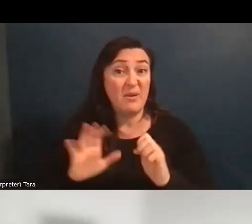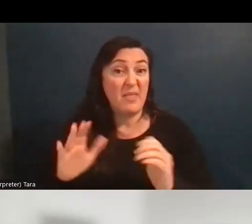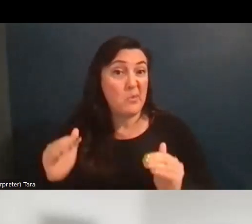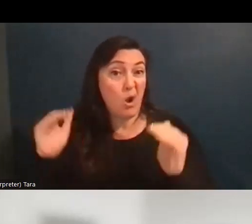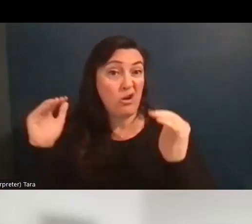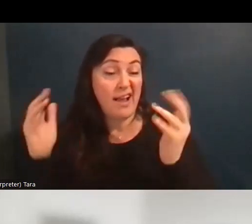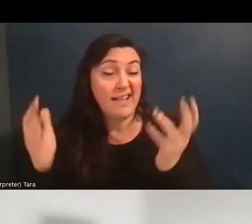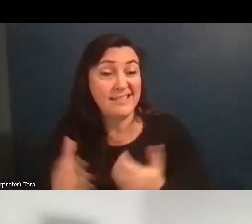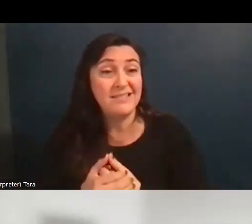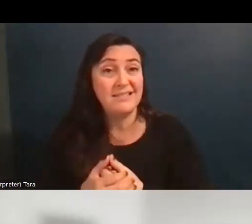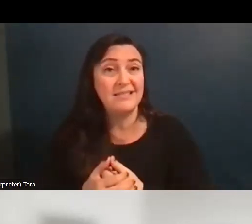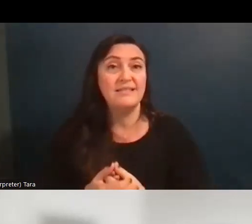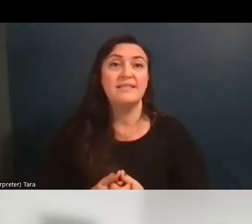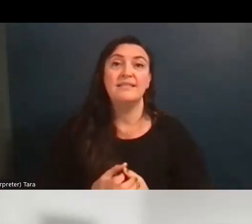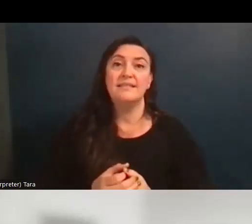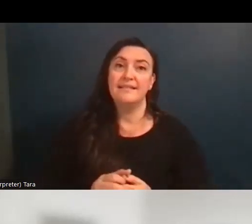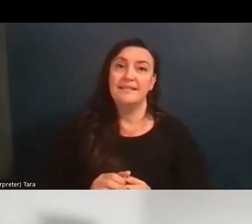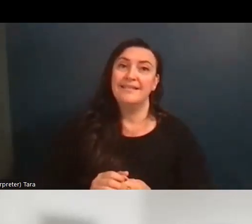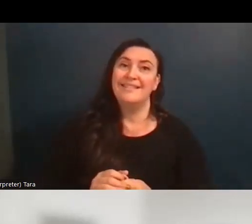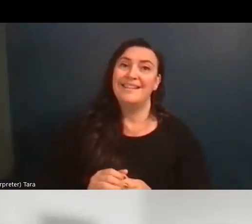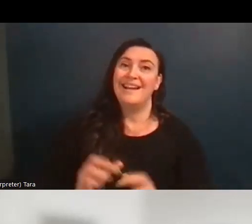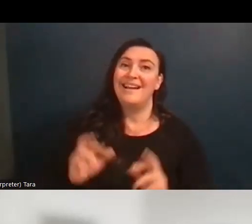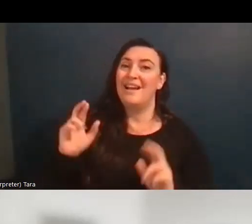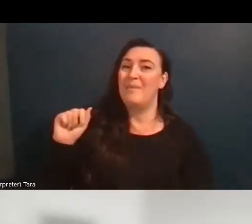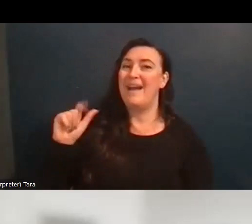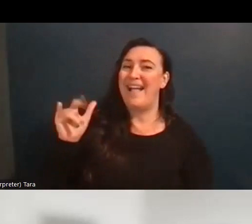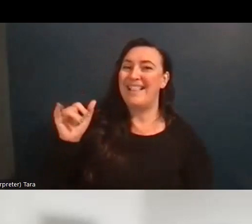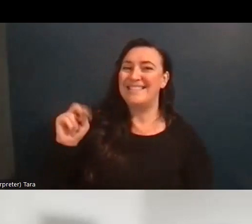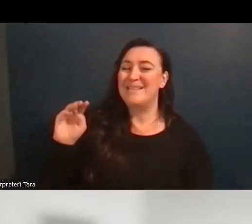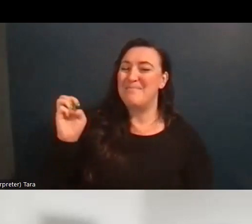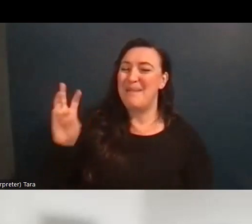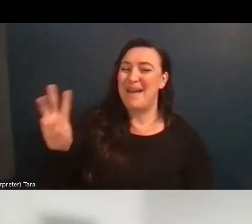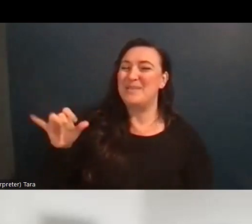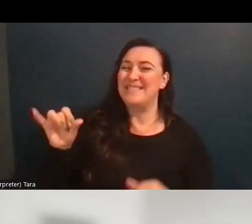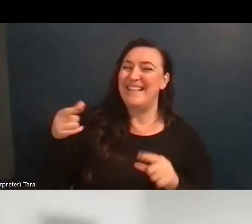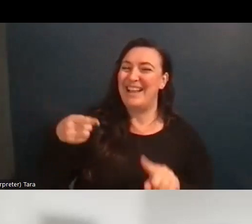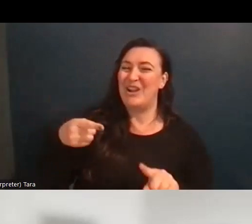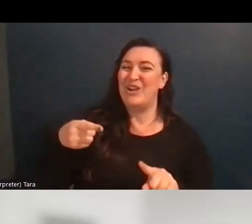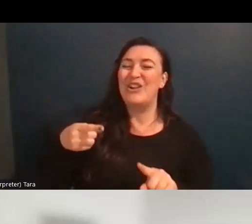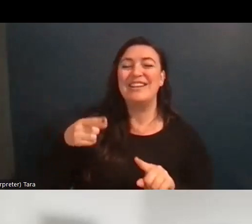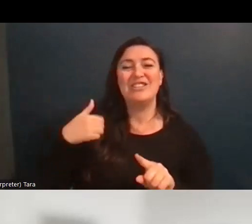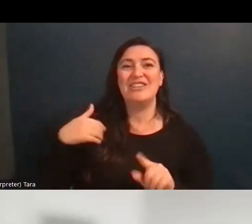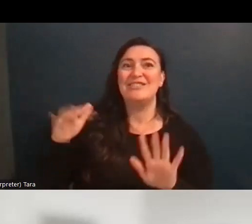I hope Allison Meadow is still here on this call because she has lots of great answers for that.